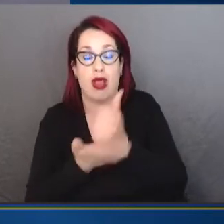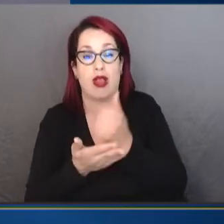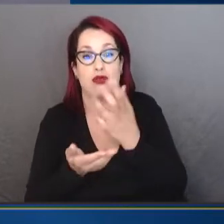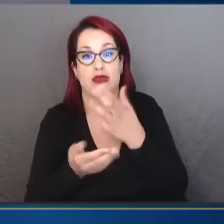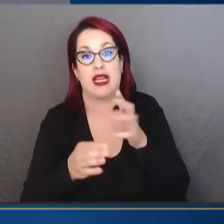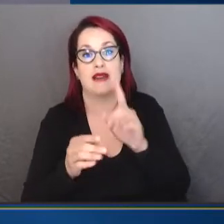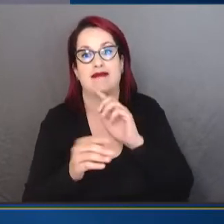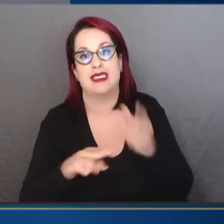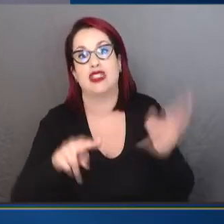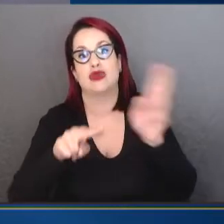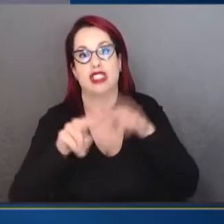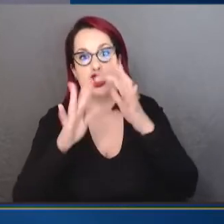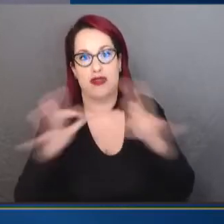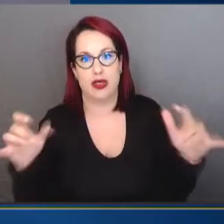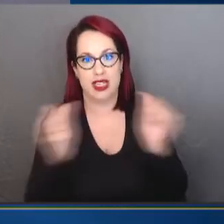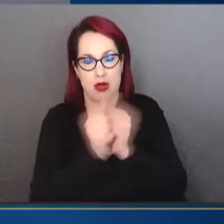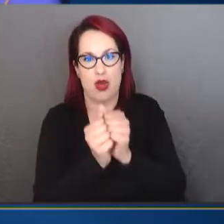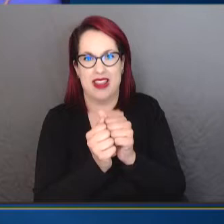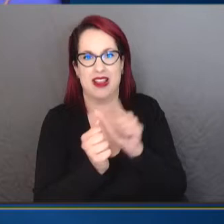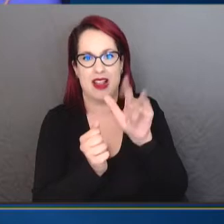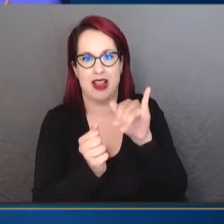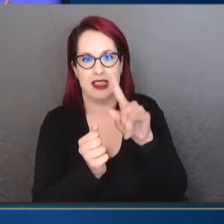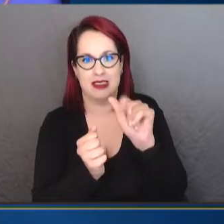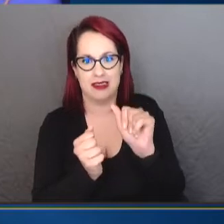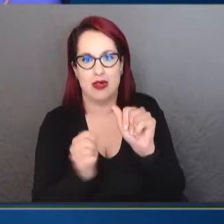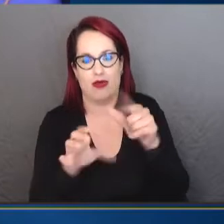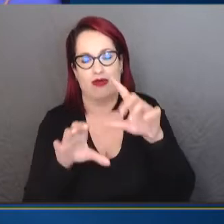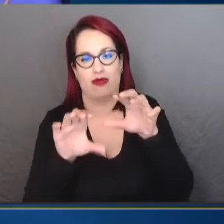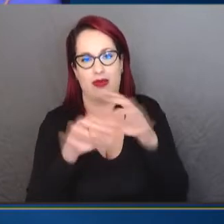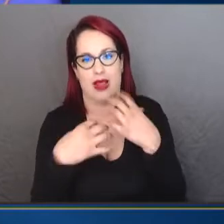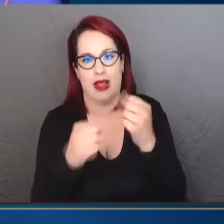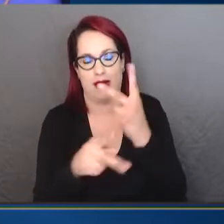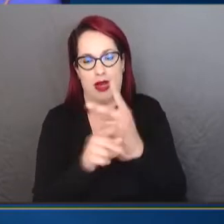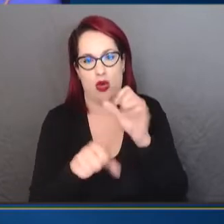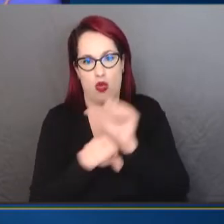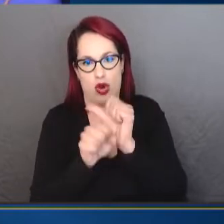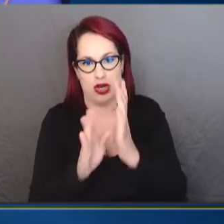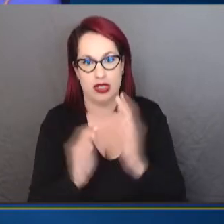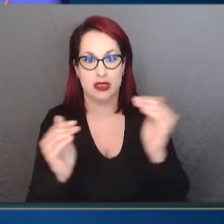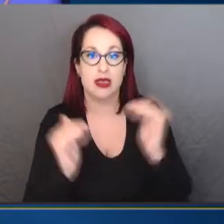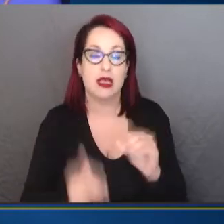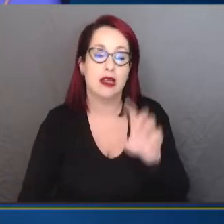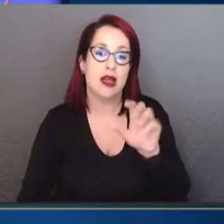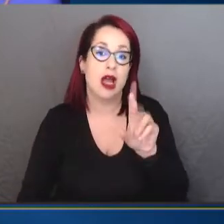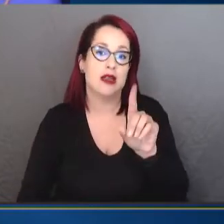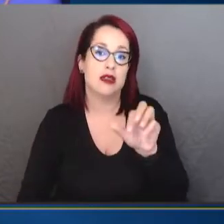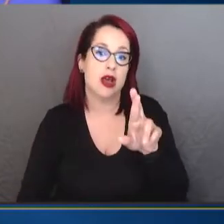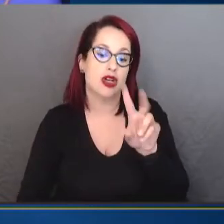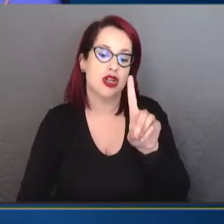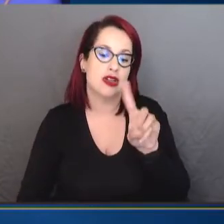Marvin Figueroa: Next, we have Dr. David Mendez. The chief of staff and special assistant